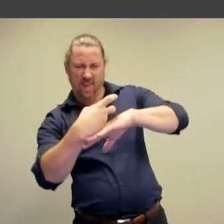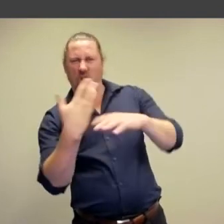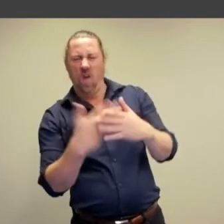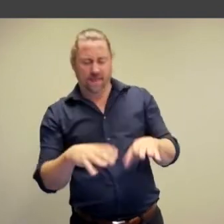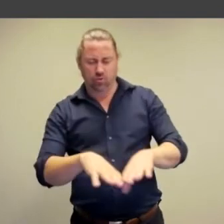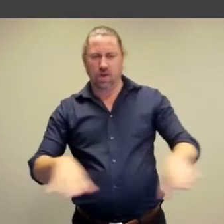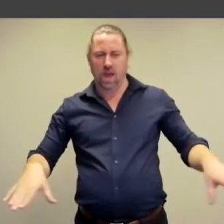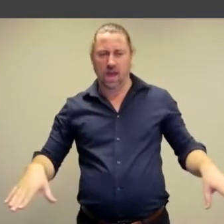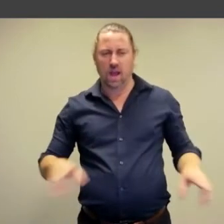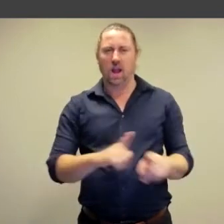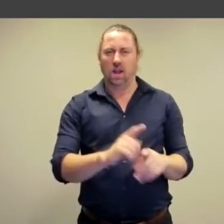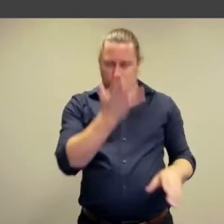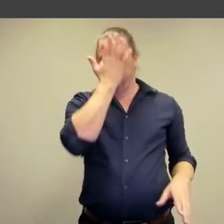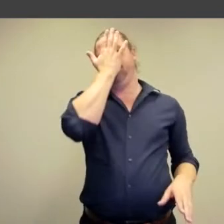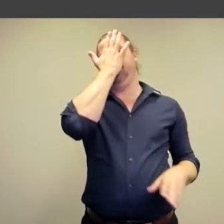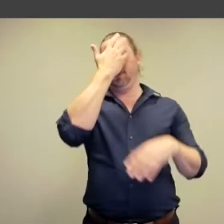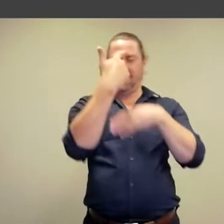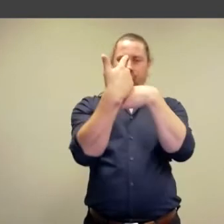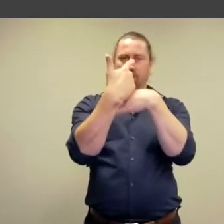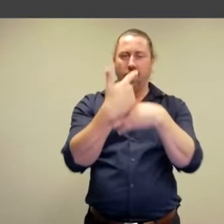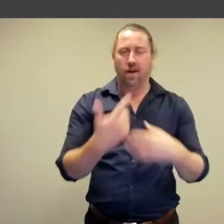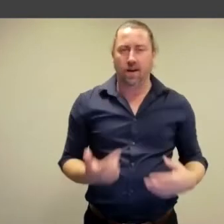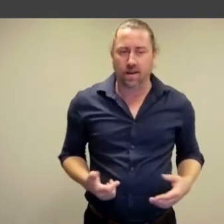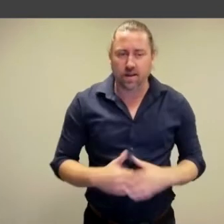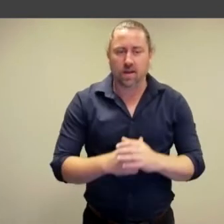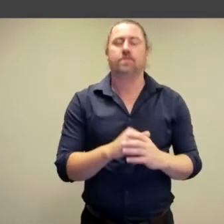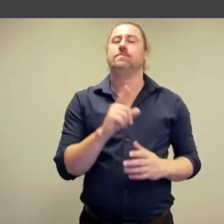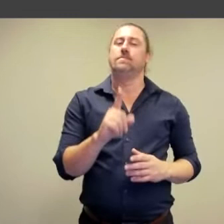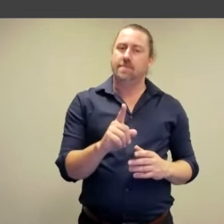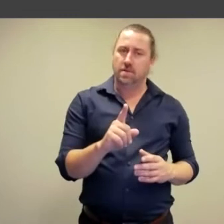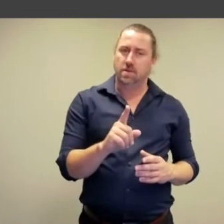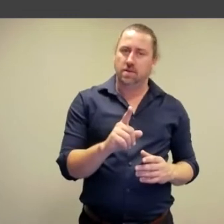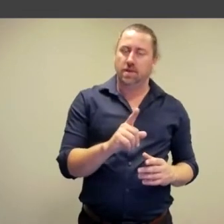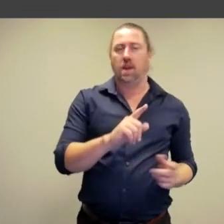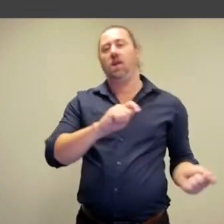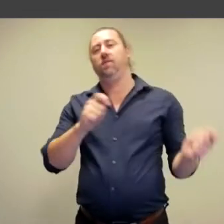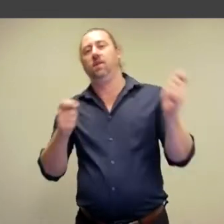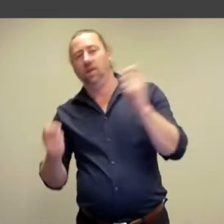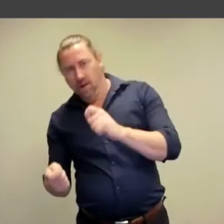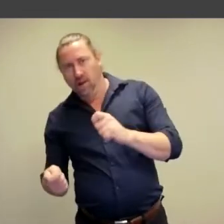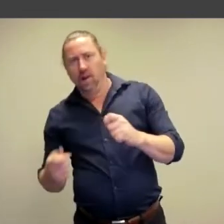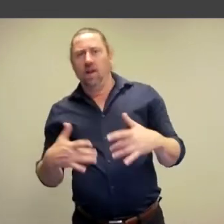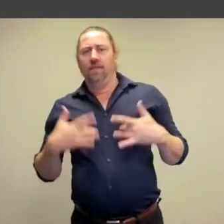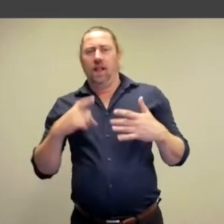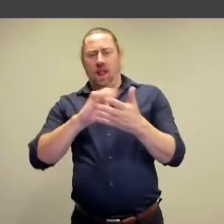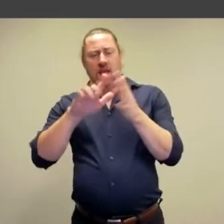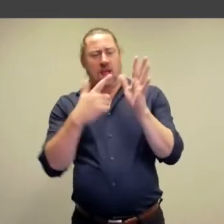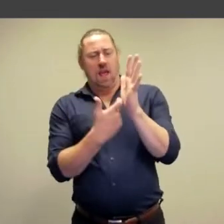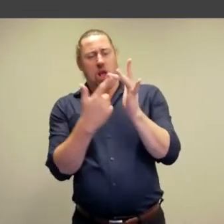his face near the camera but then we've got this absolutely